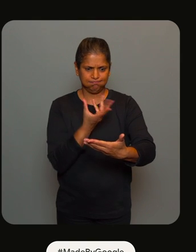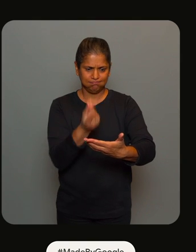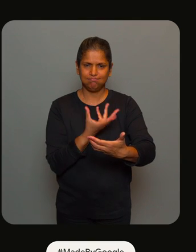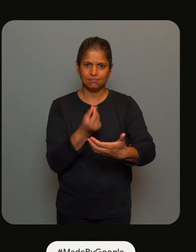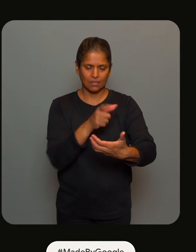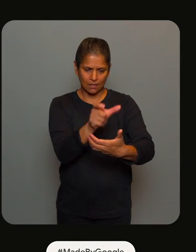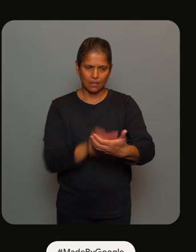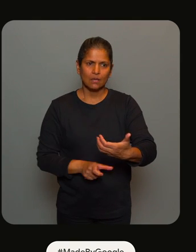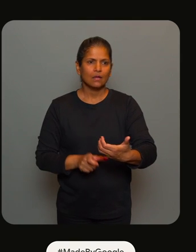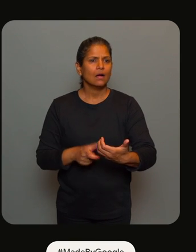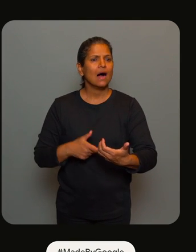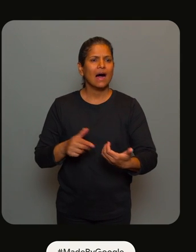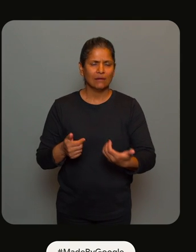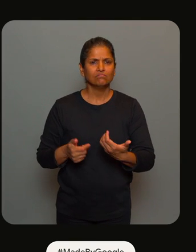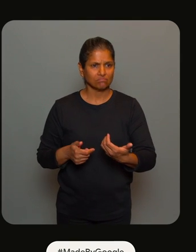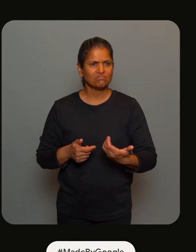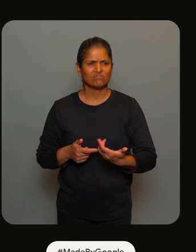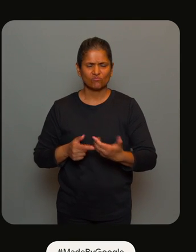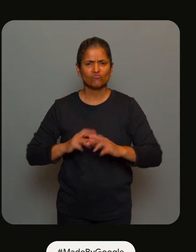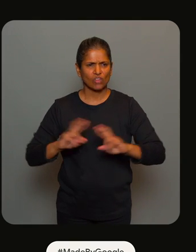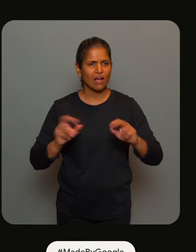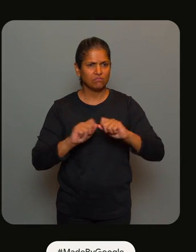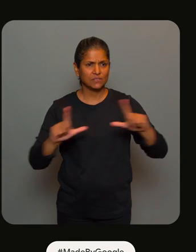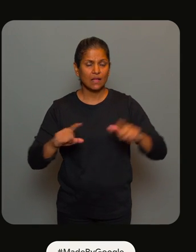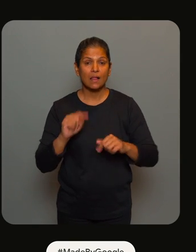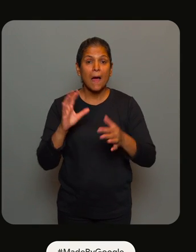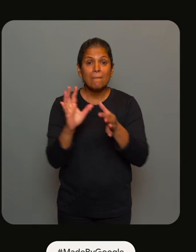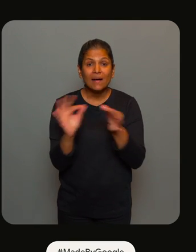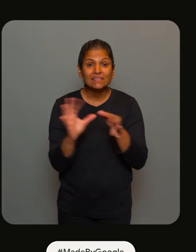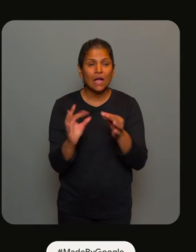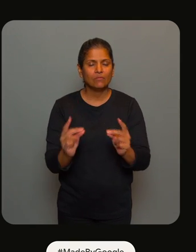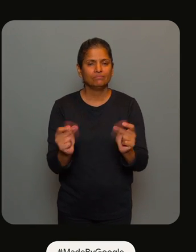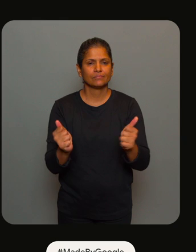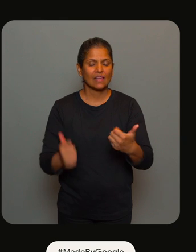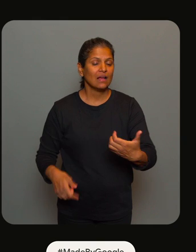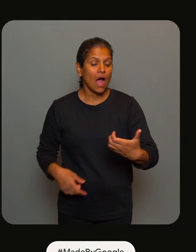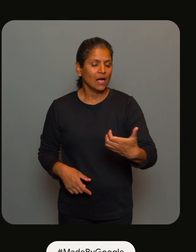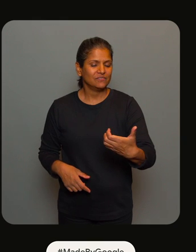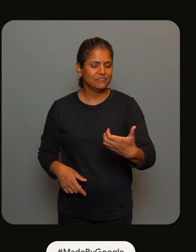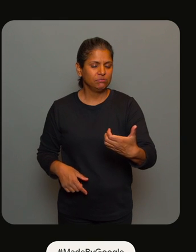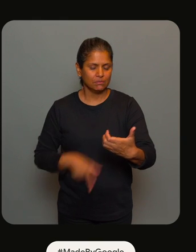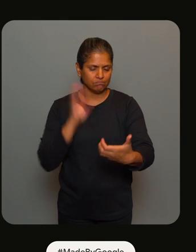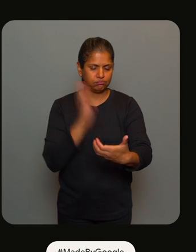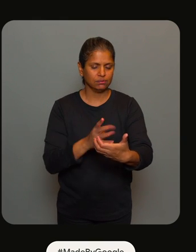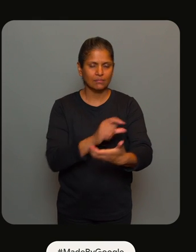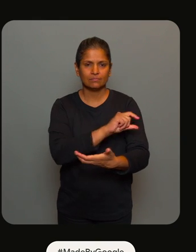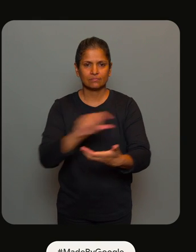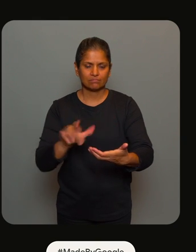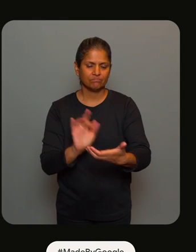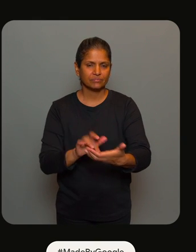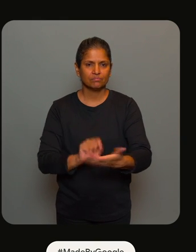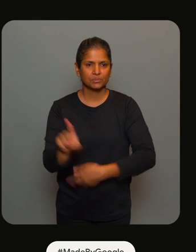sending messages. Take Assistant voice typing, which is on average two and a half times faster